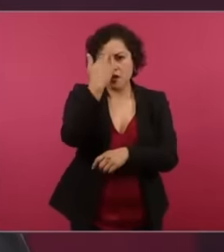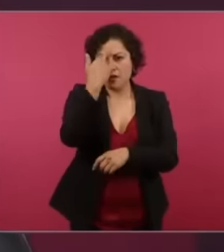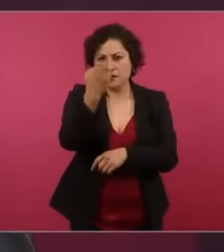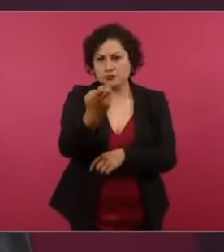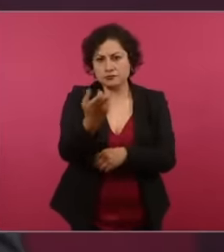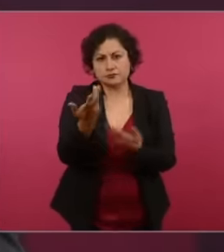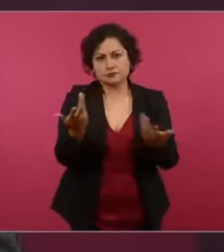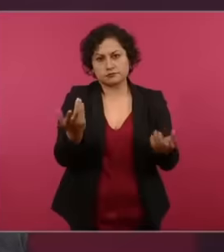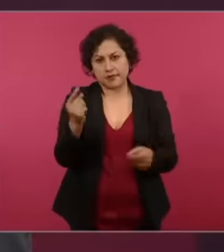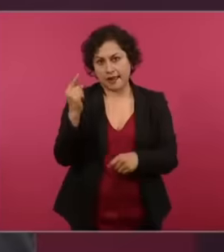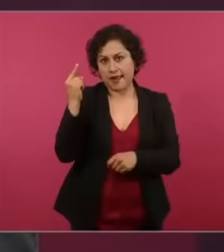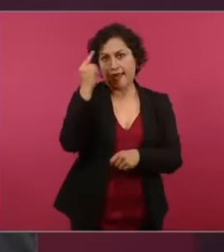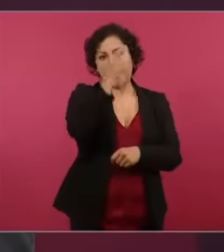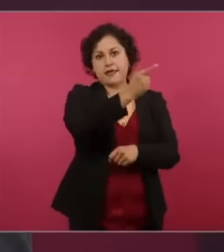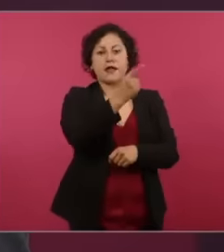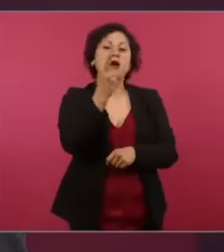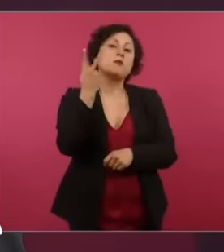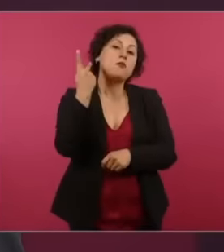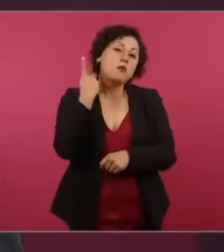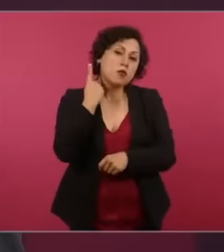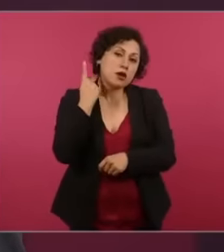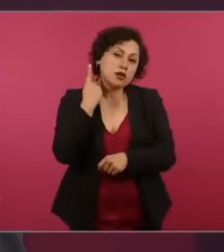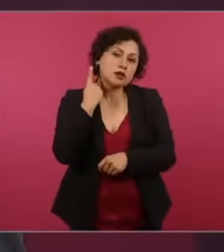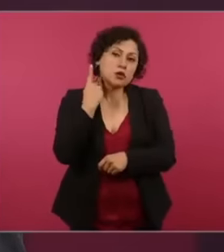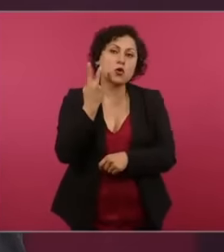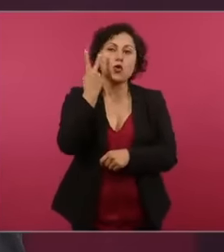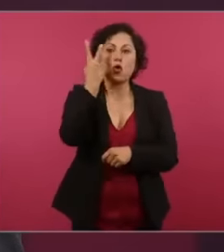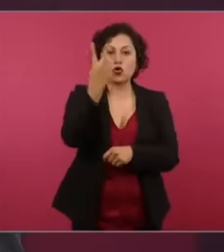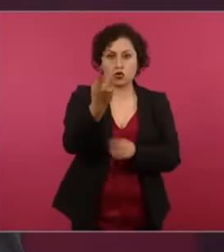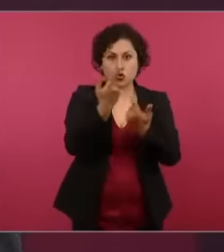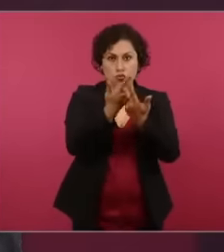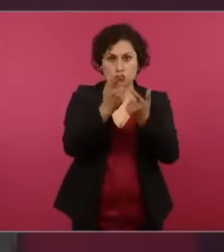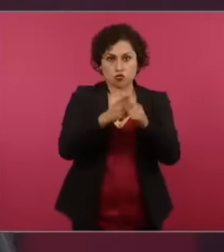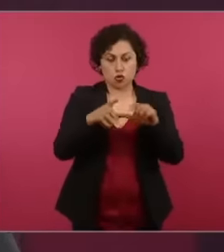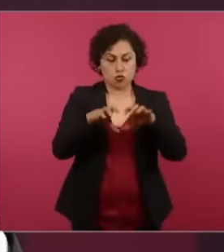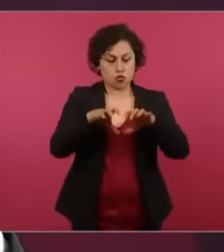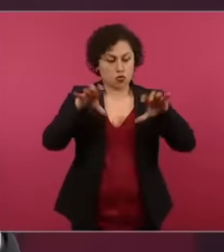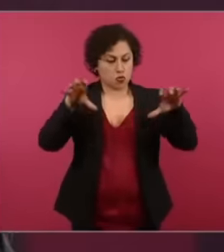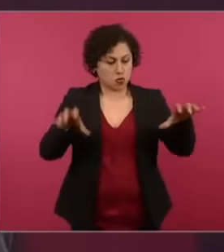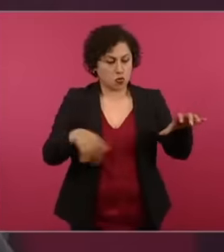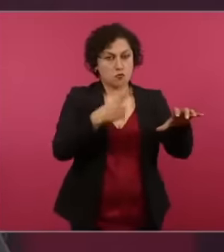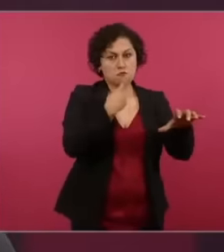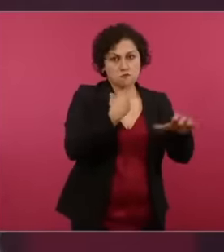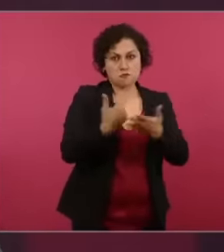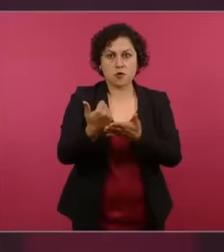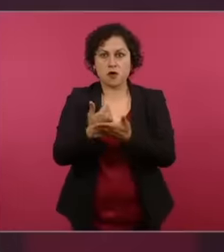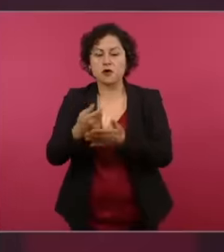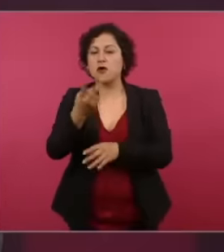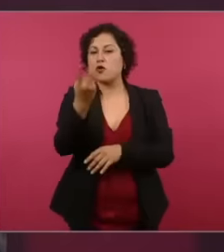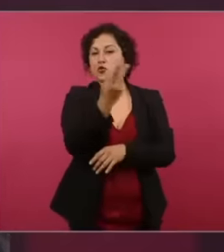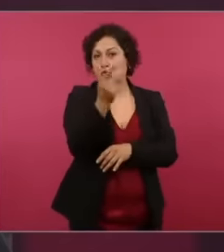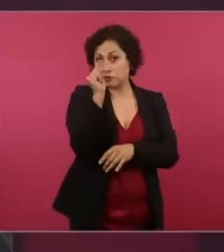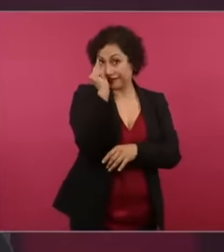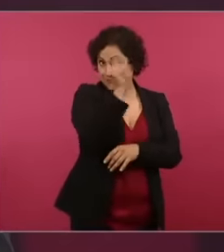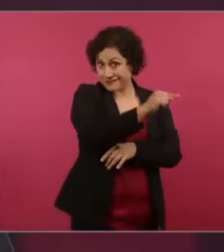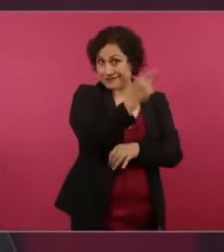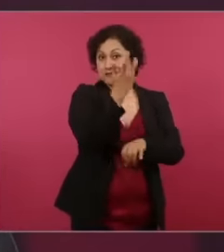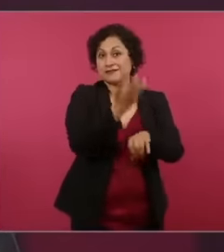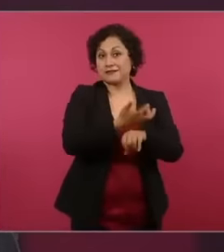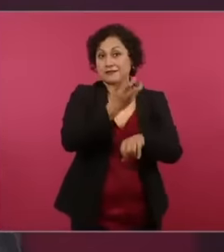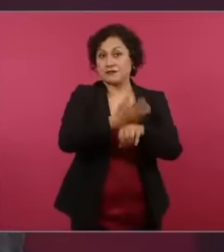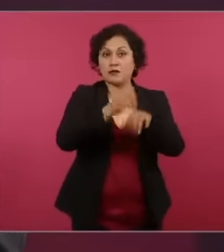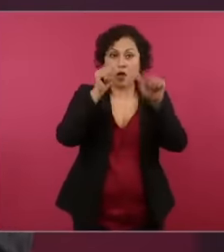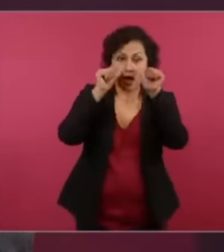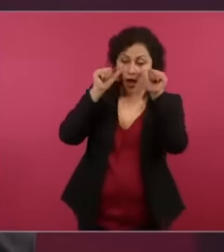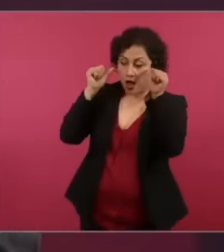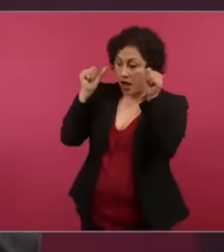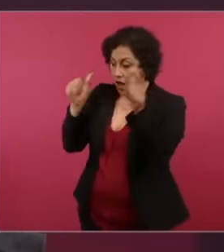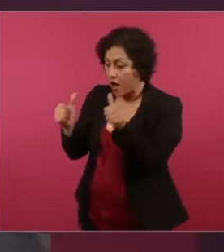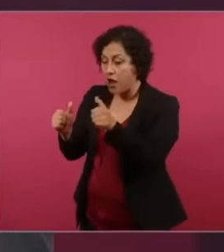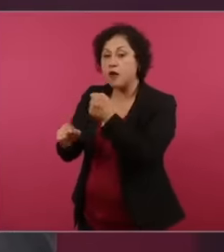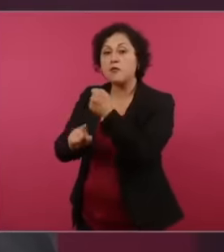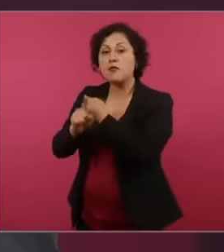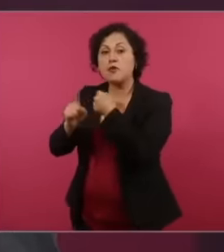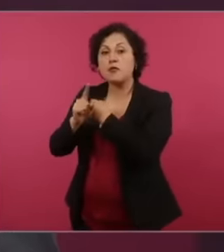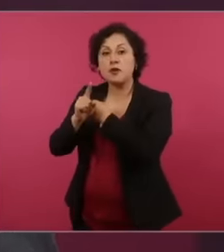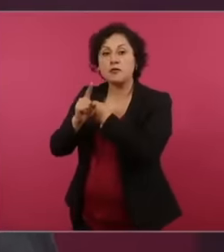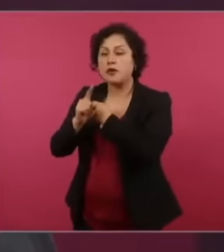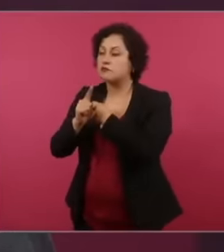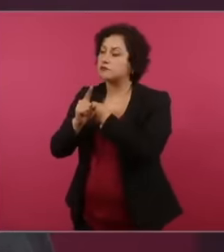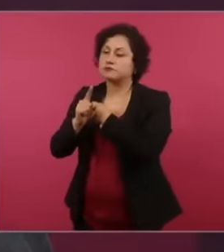from both parties, instead of addressing the causes, simply engage in politicking